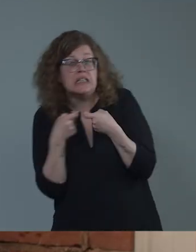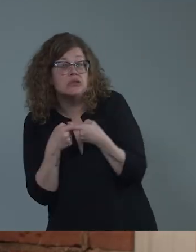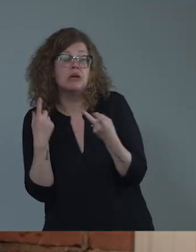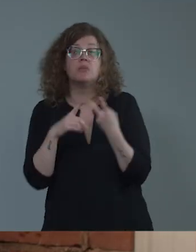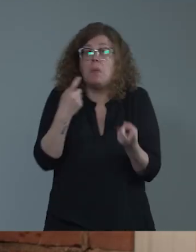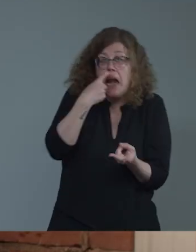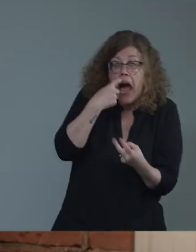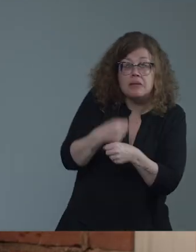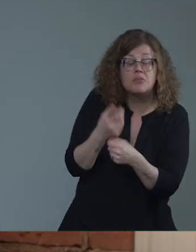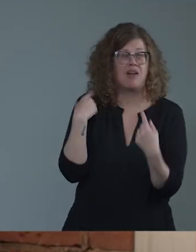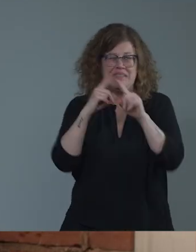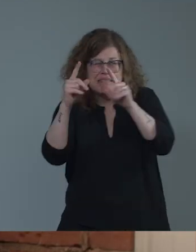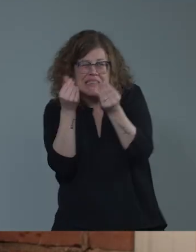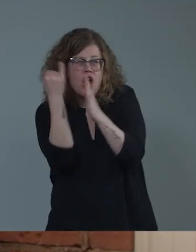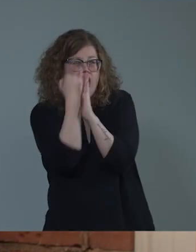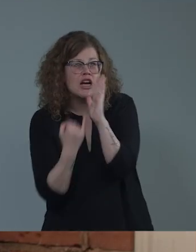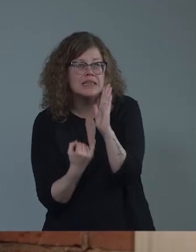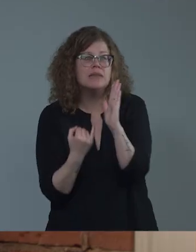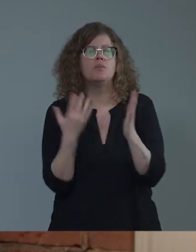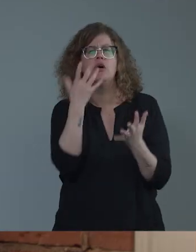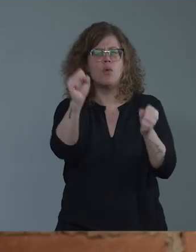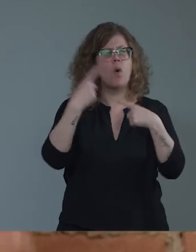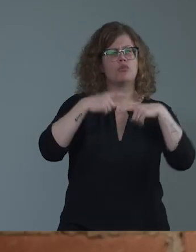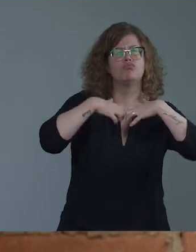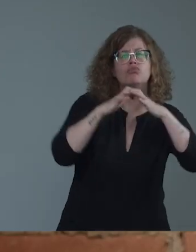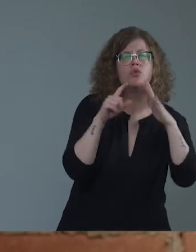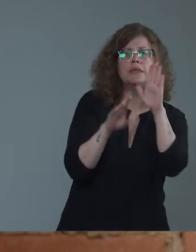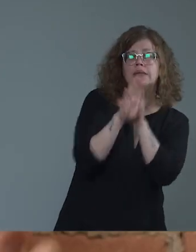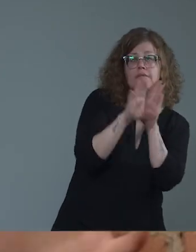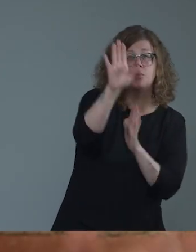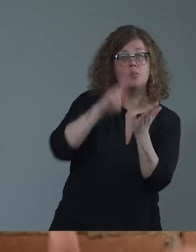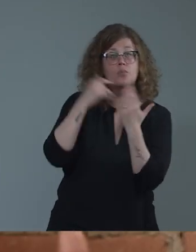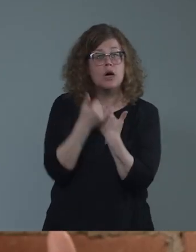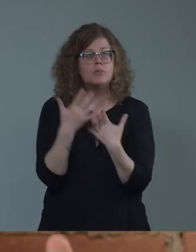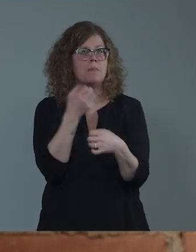actually develop the project and make it real. It might be one phase, but it's often the longest